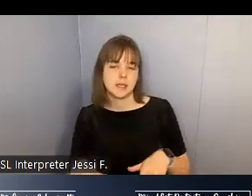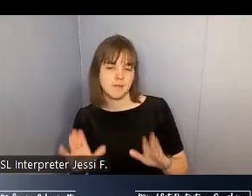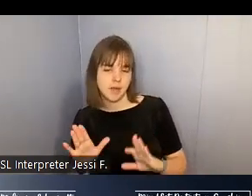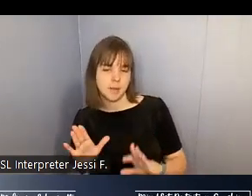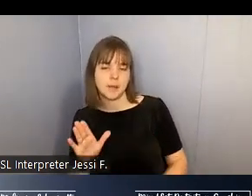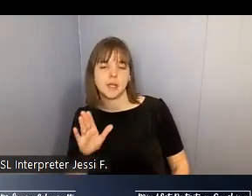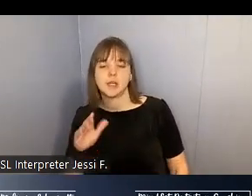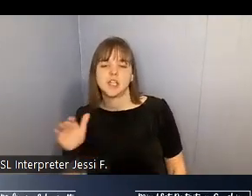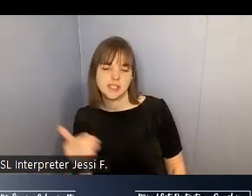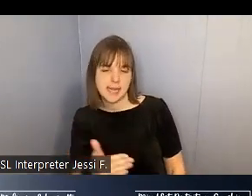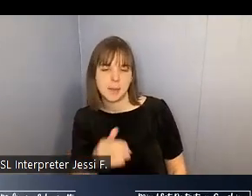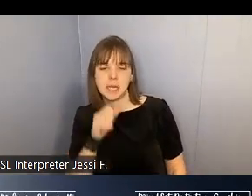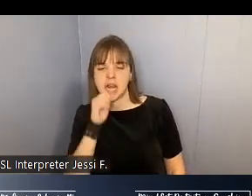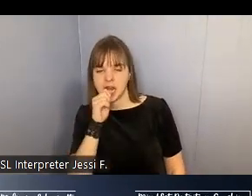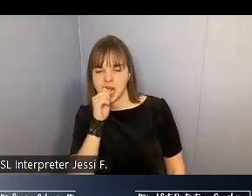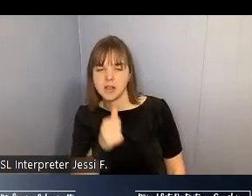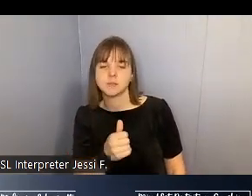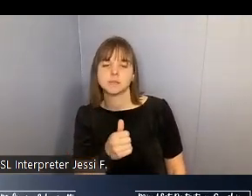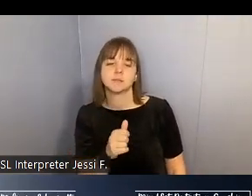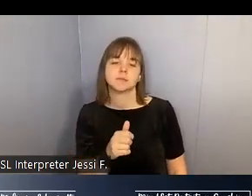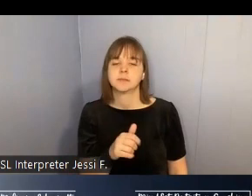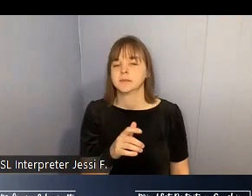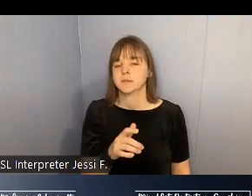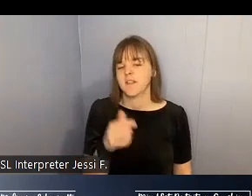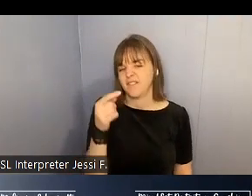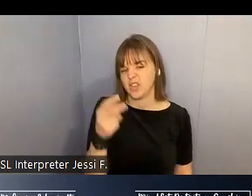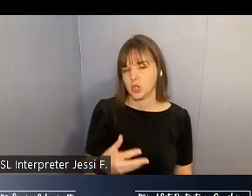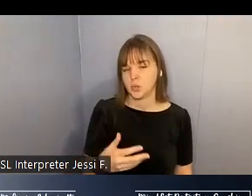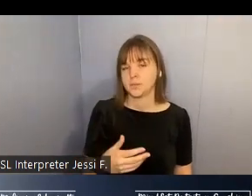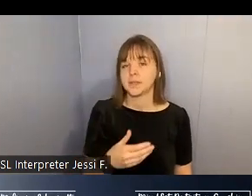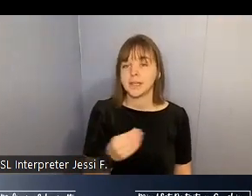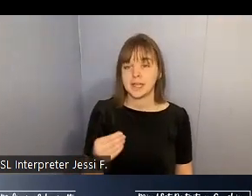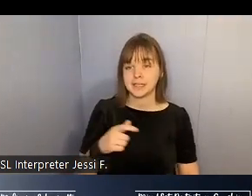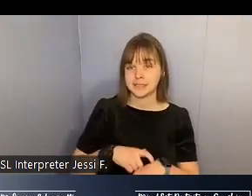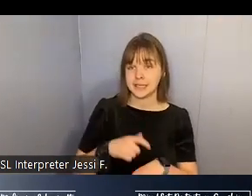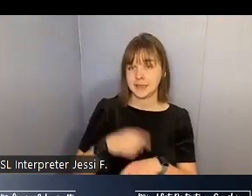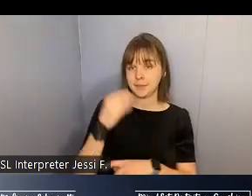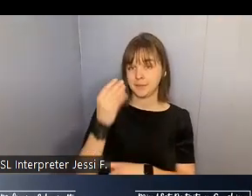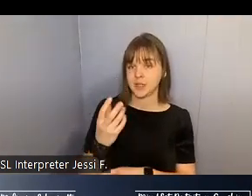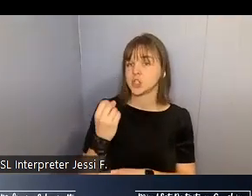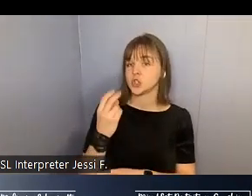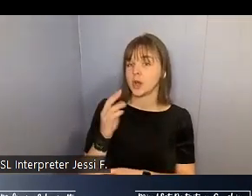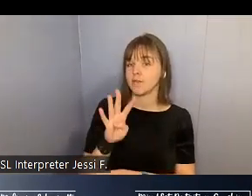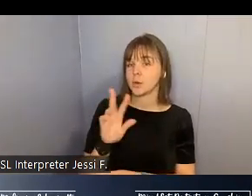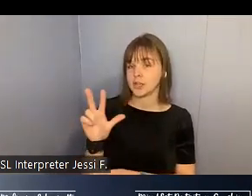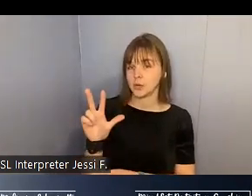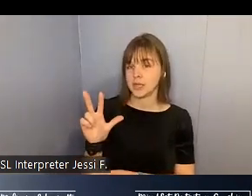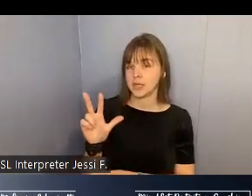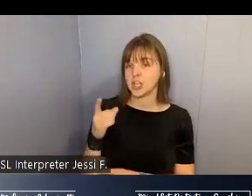naming a few of those in the chat. Also just giving you a time check. Where at 12:43. I know you have a lot of amazing content to get through.